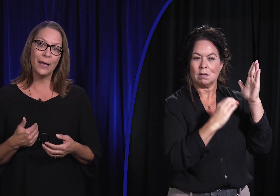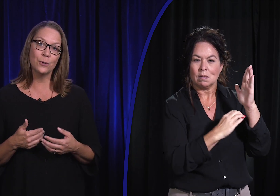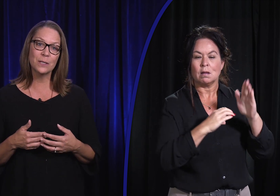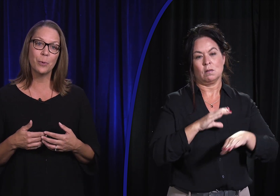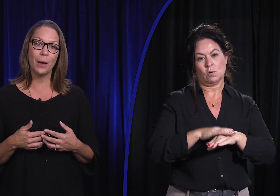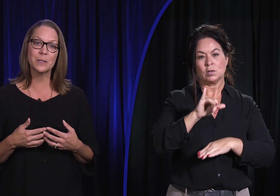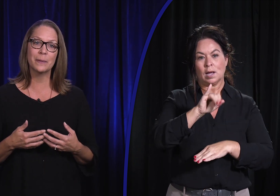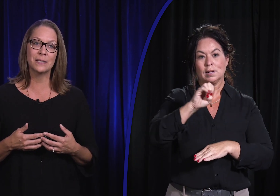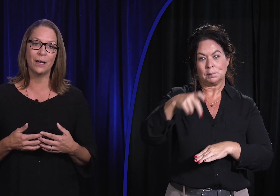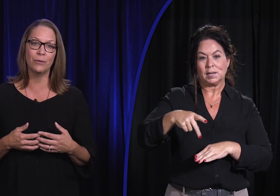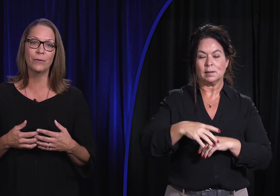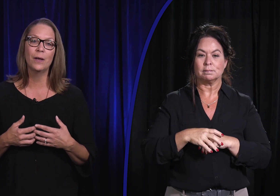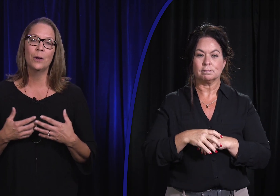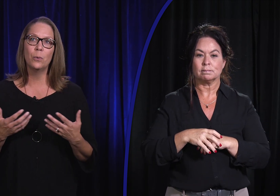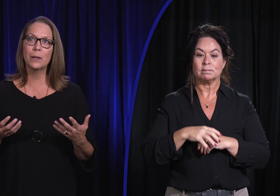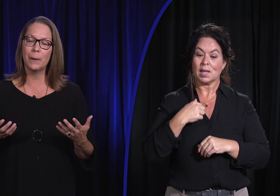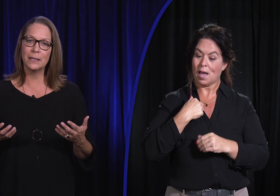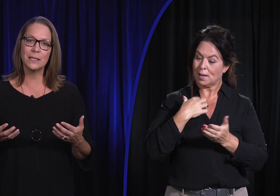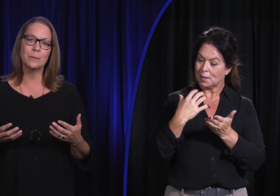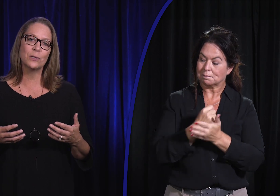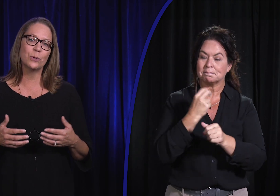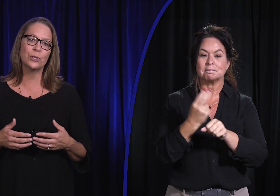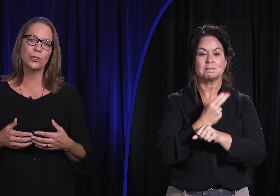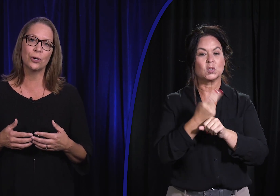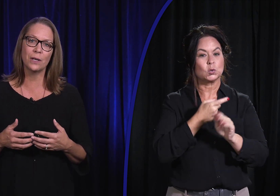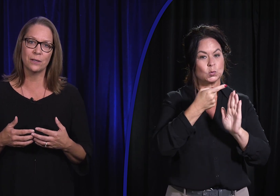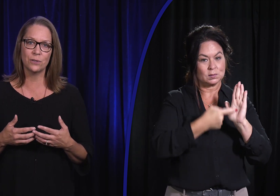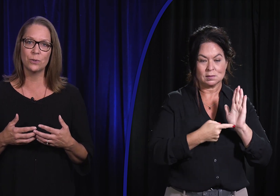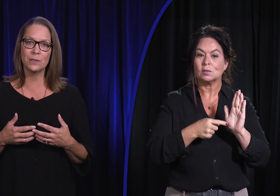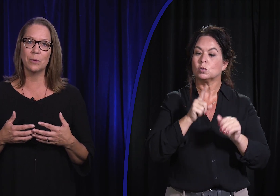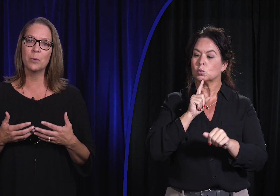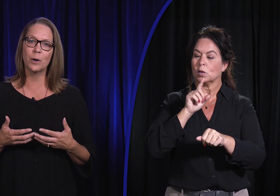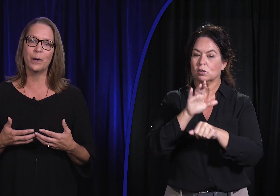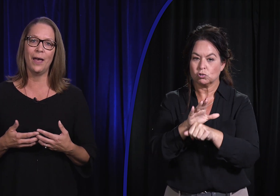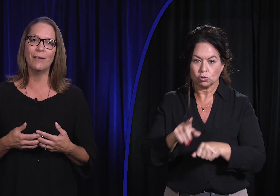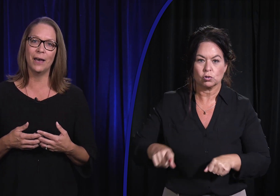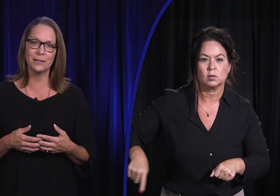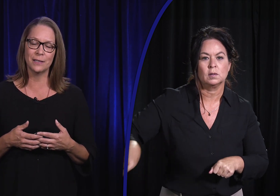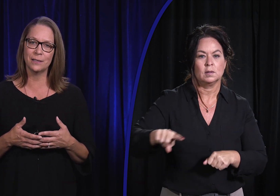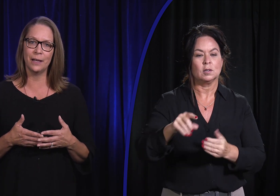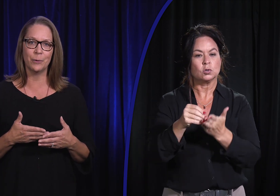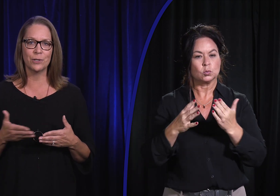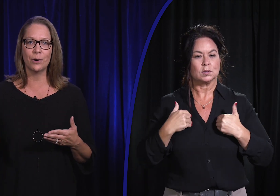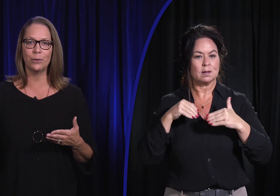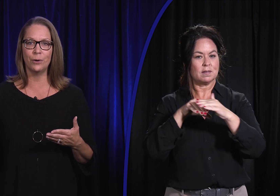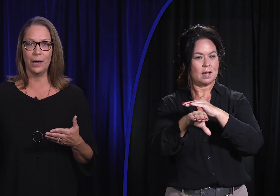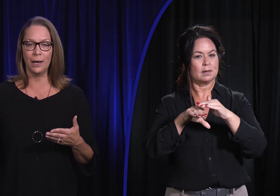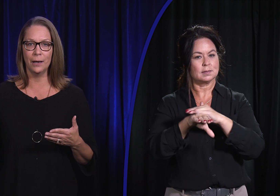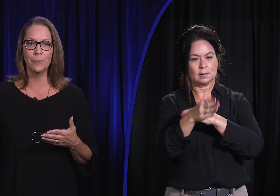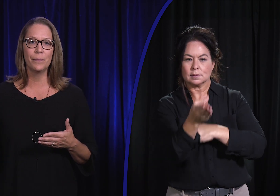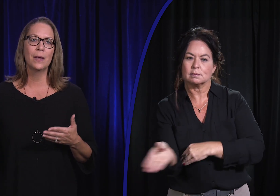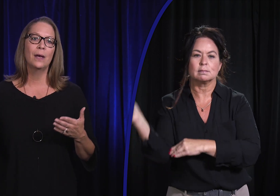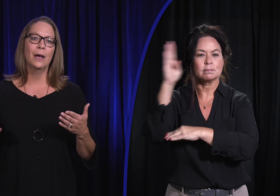I use the prompts myself with my teams to ensure that the students that we work with have access to language throughout their day